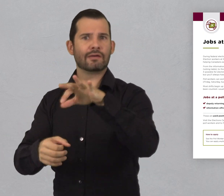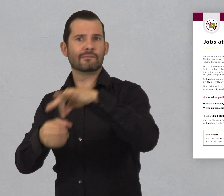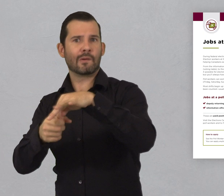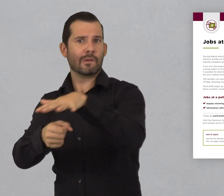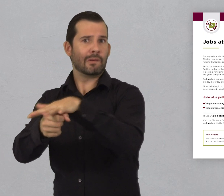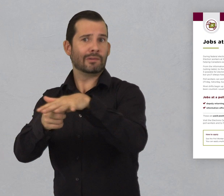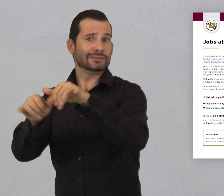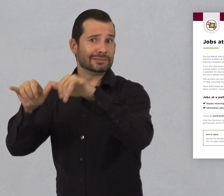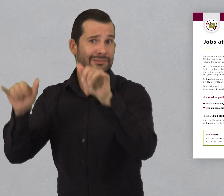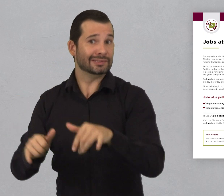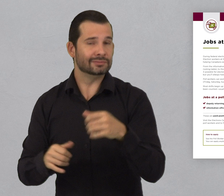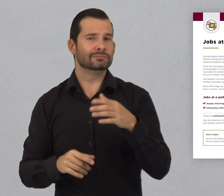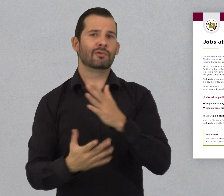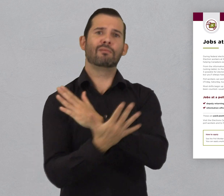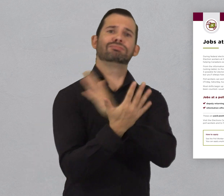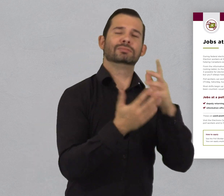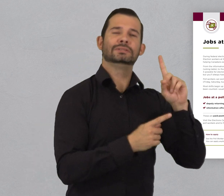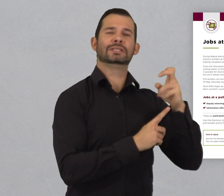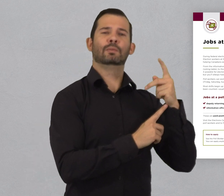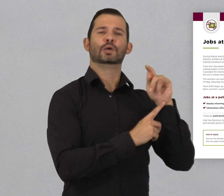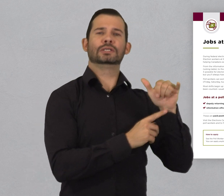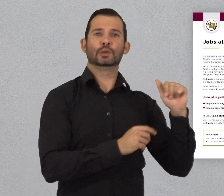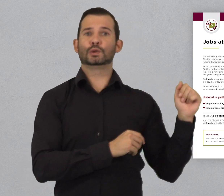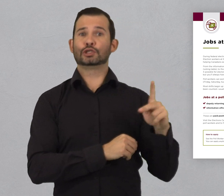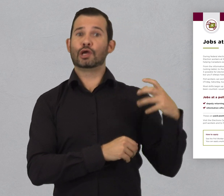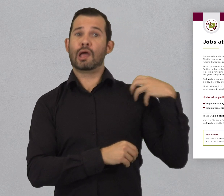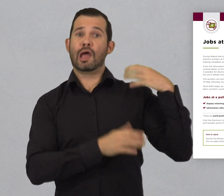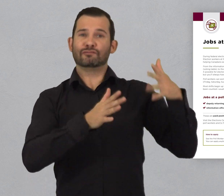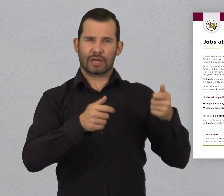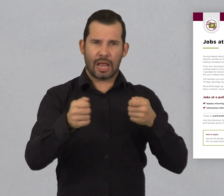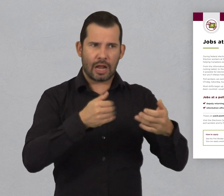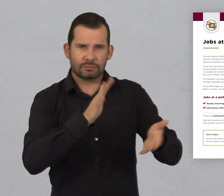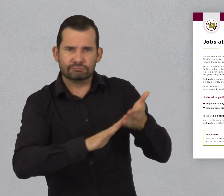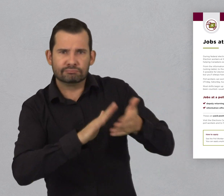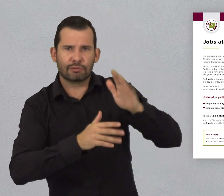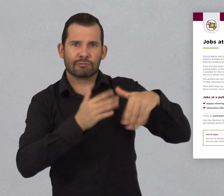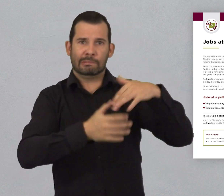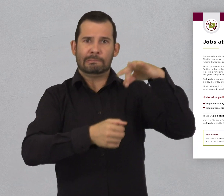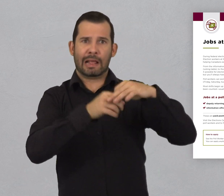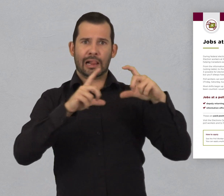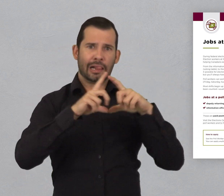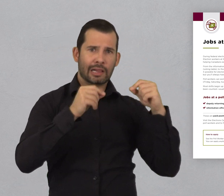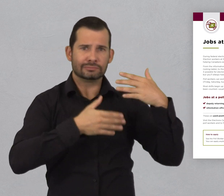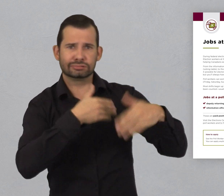(voting table), to the deputy returning officer, who handles the ballots, poll workers make it